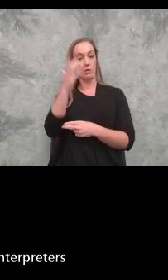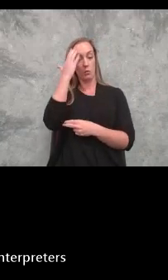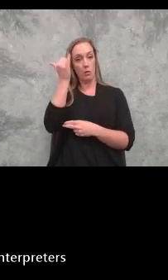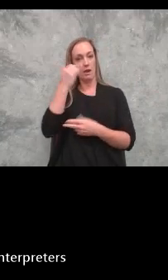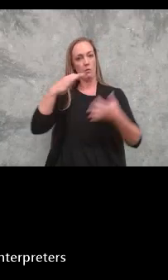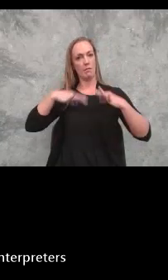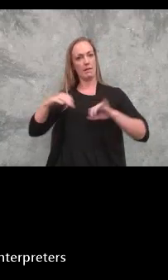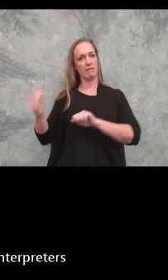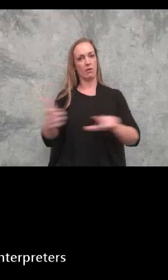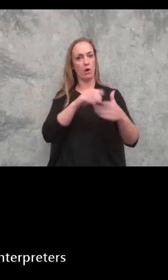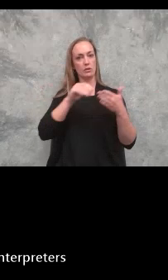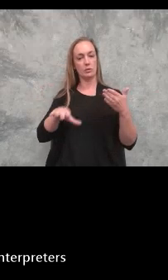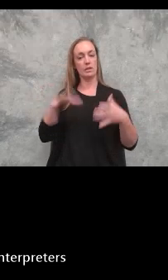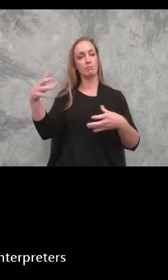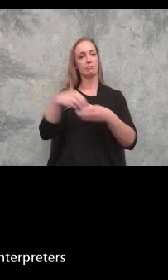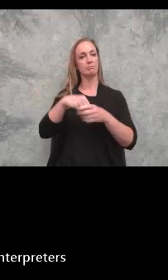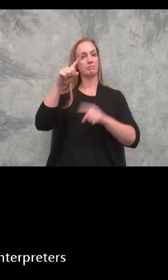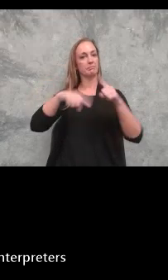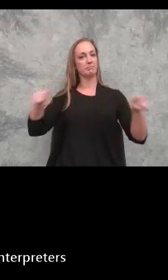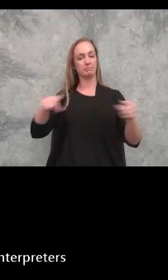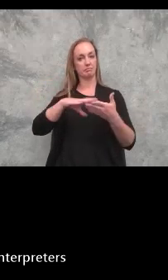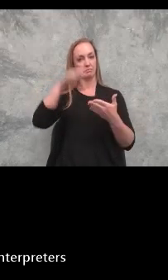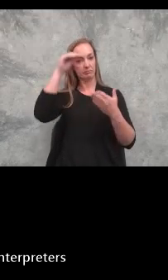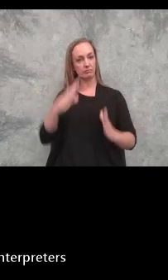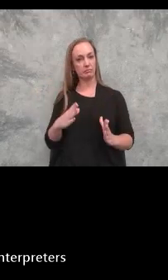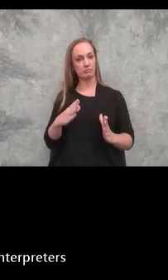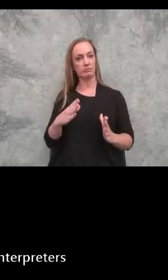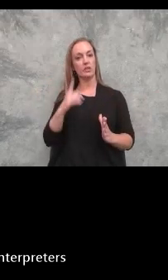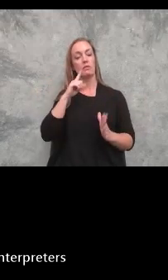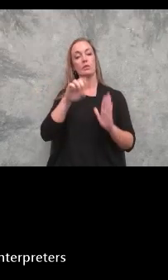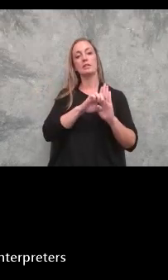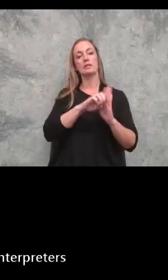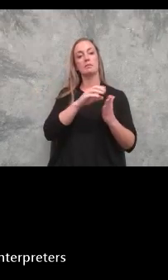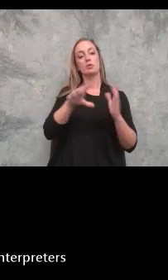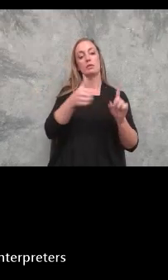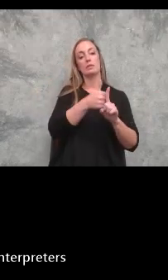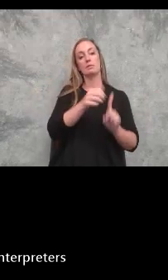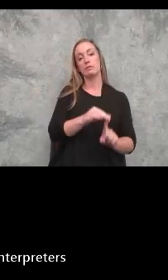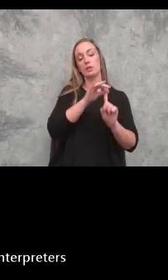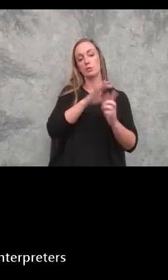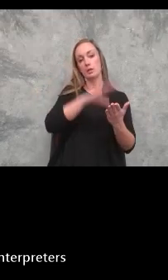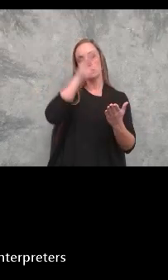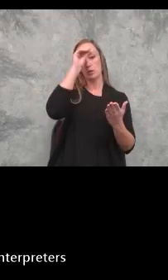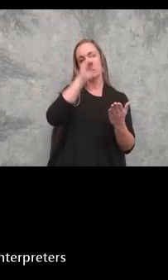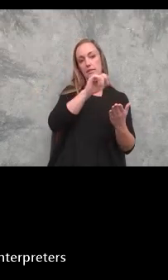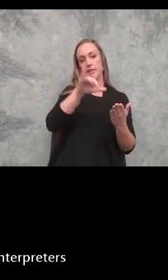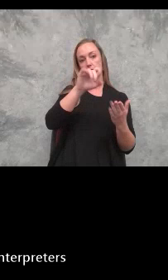learners. For example students with unique learning styles, students with disabilities,